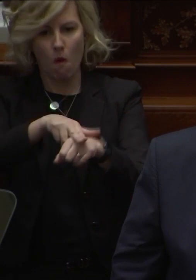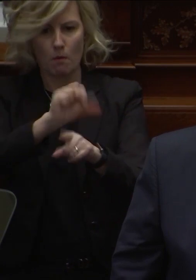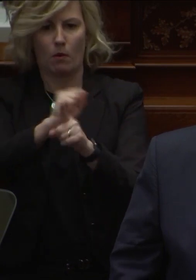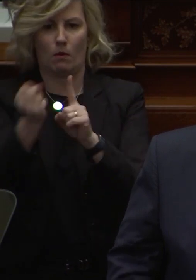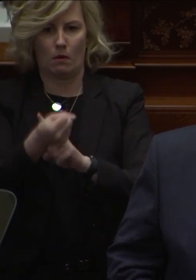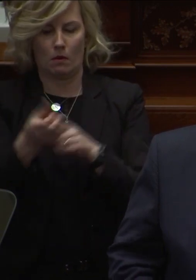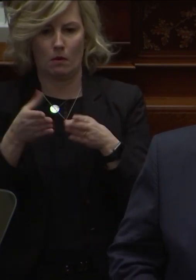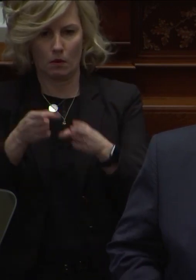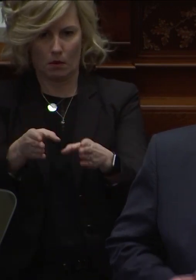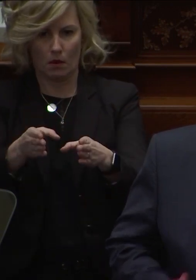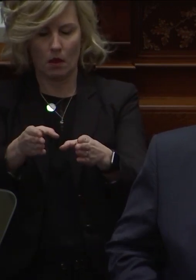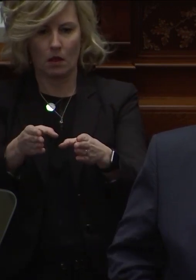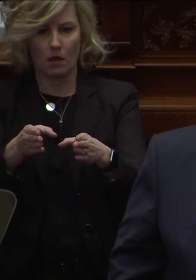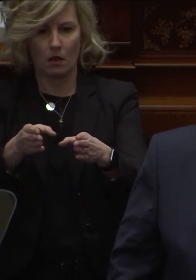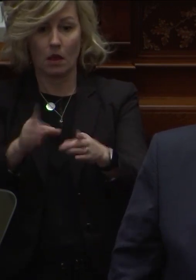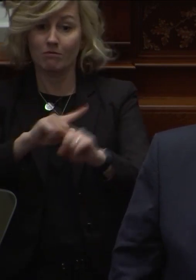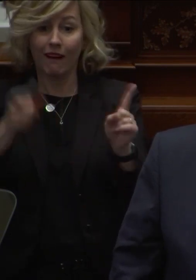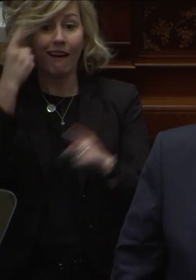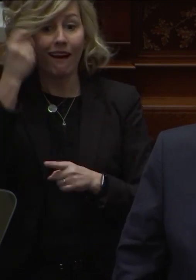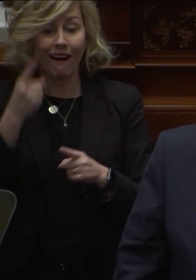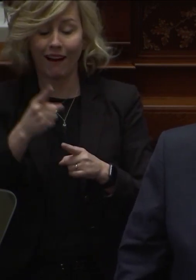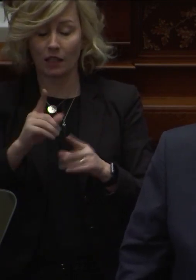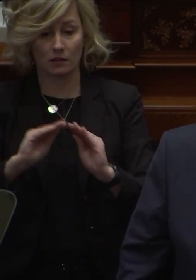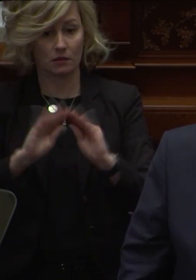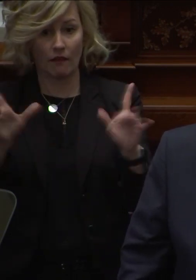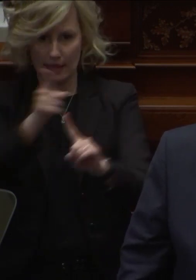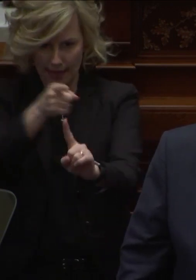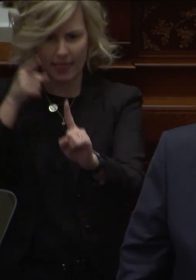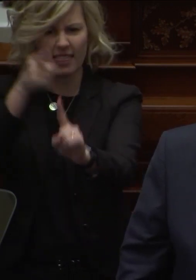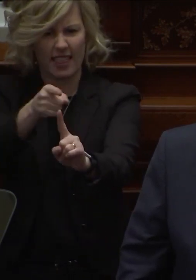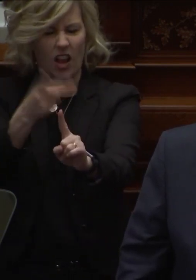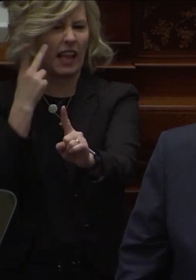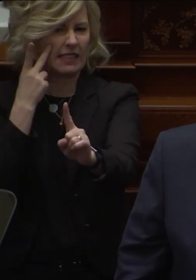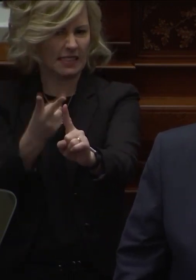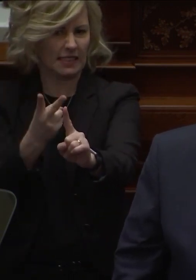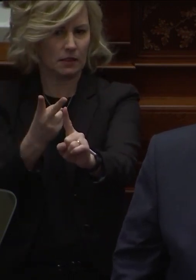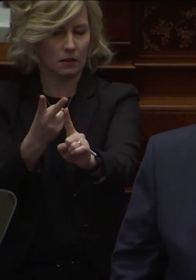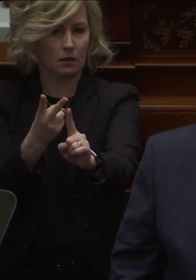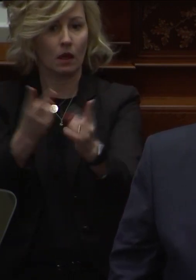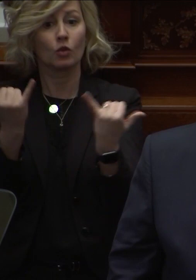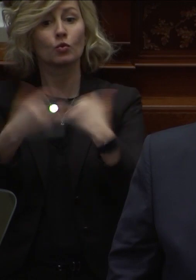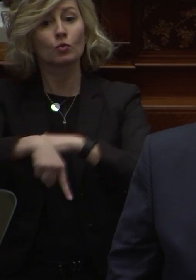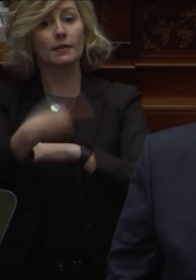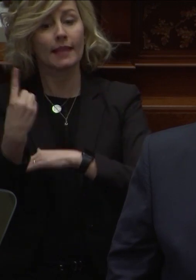KELS BEFORE WE ARE ON THE BROAD HIGHWAY OF RETURN TO NORMAL CONDITIONS. HOWEVER, THE ROAD IS CLEARLY IN